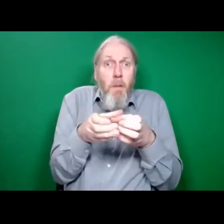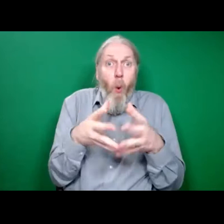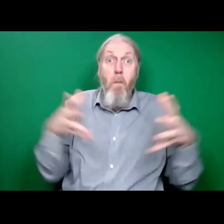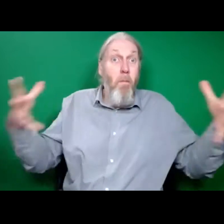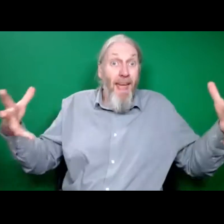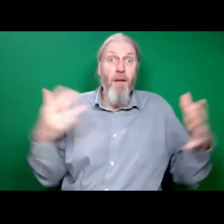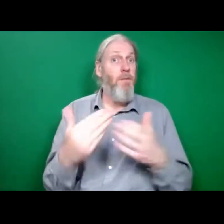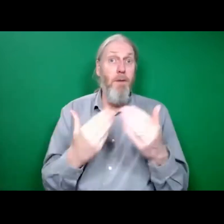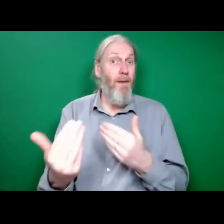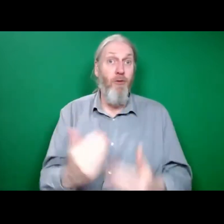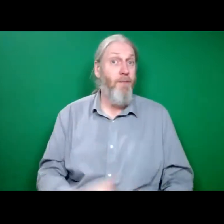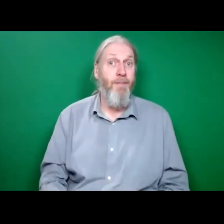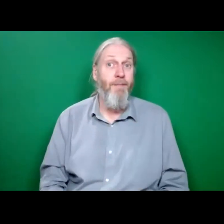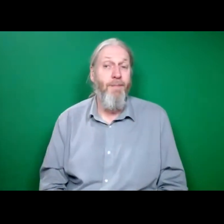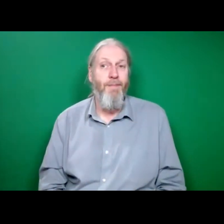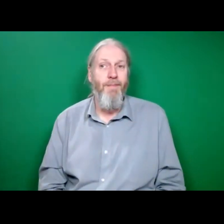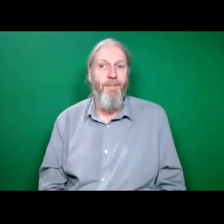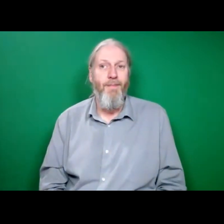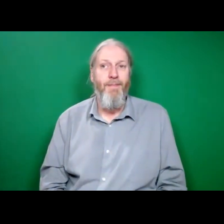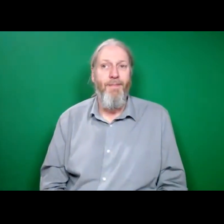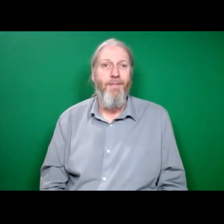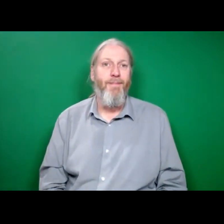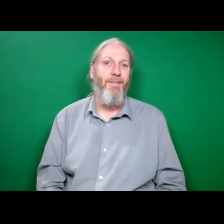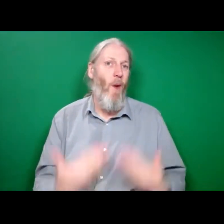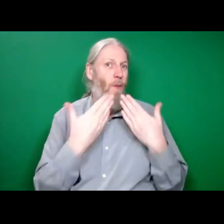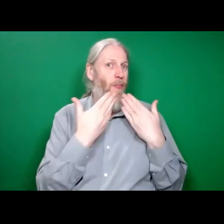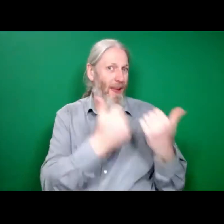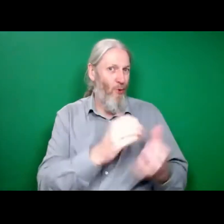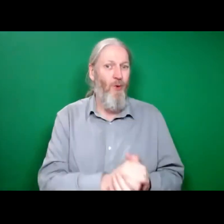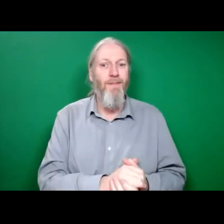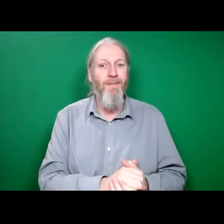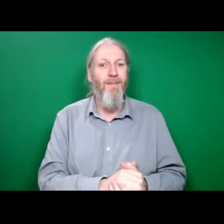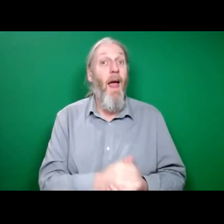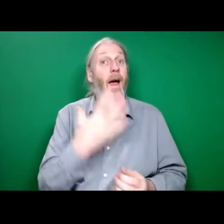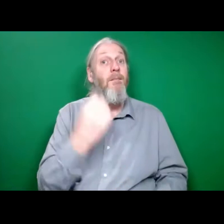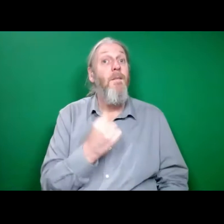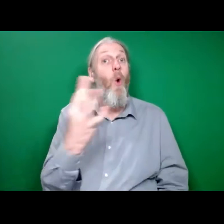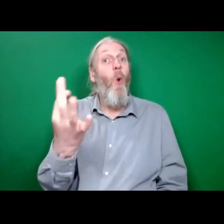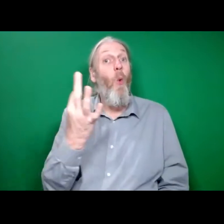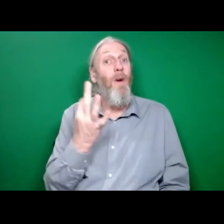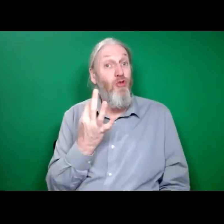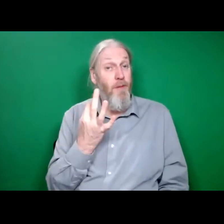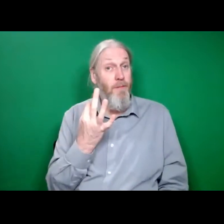Debenhams have left in many of our city centres and department stores through to individual retail units